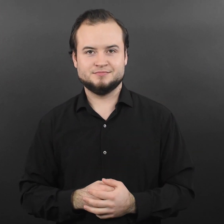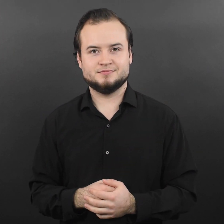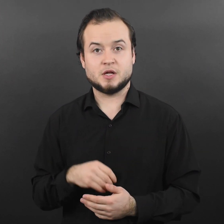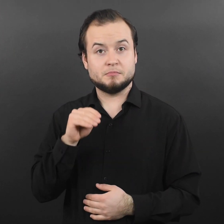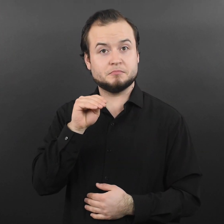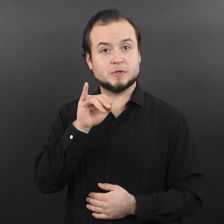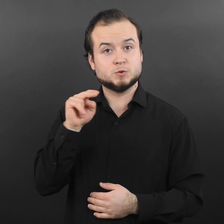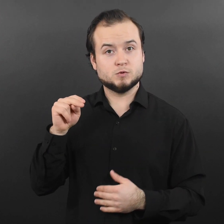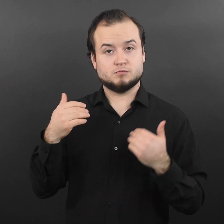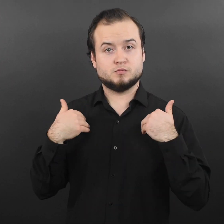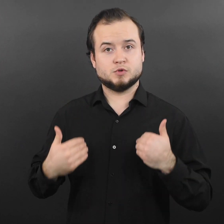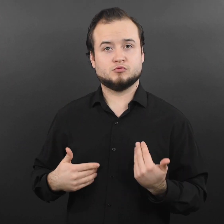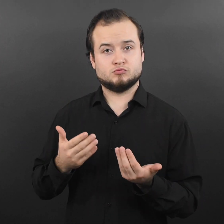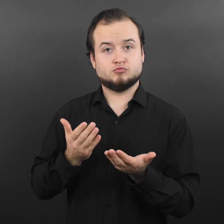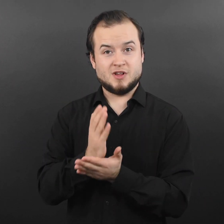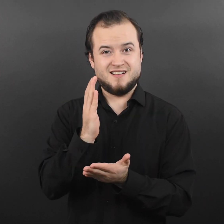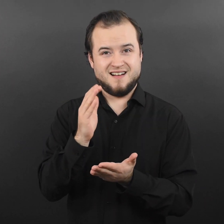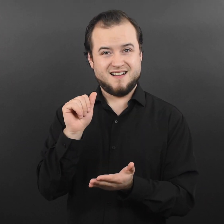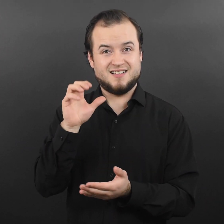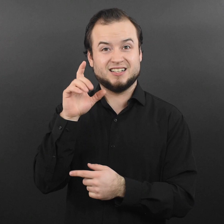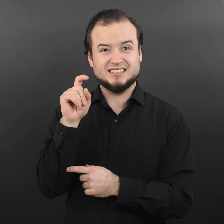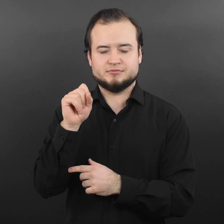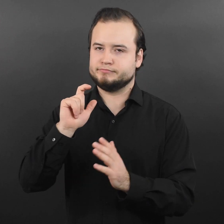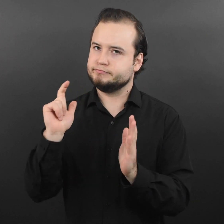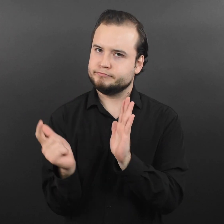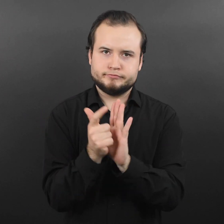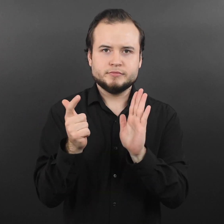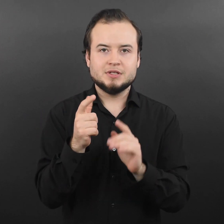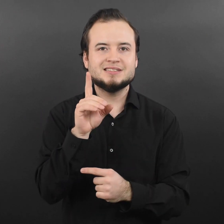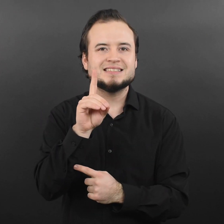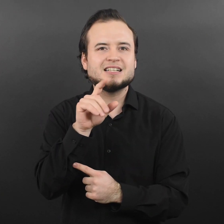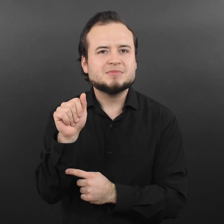The Minnesota Human Rights Act prohibits disability discrimination